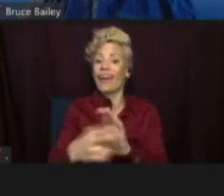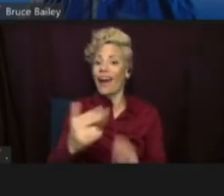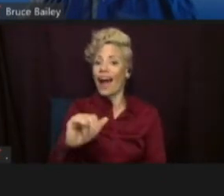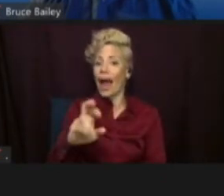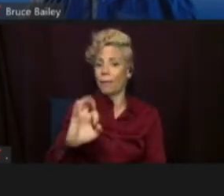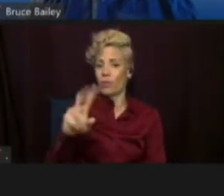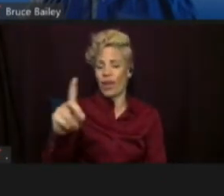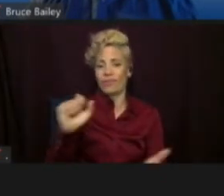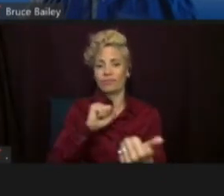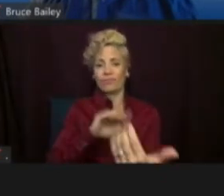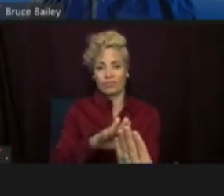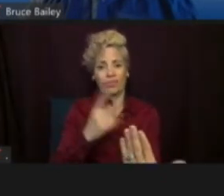Next slide.